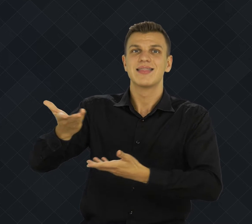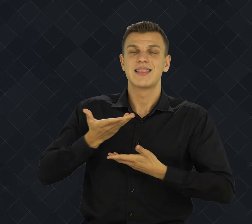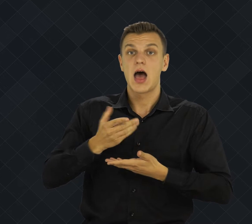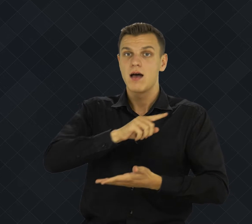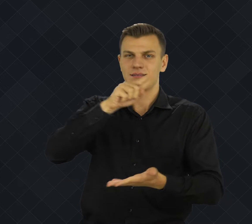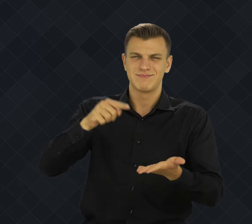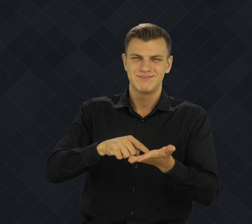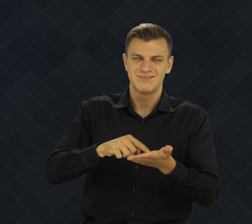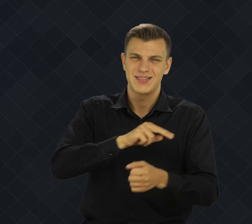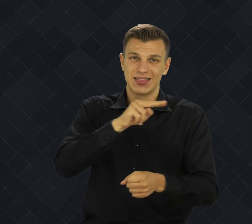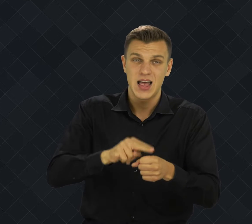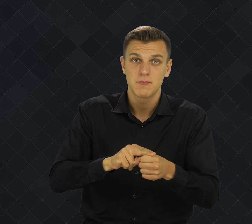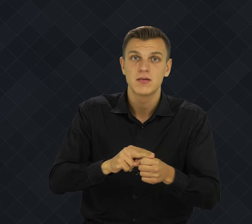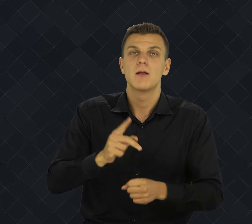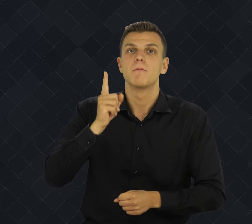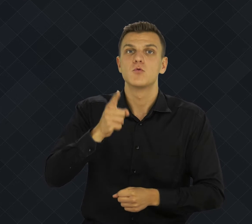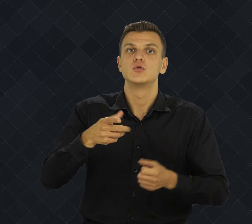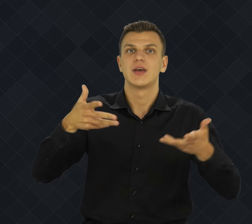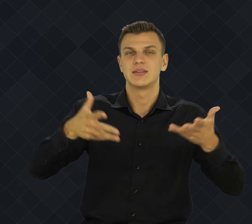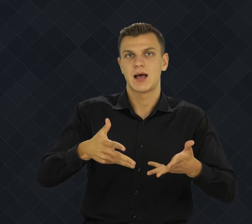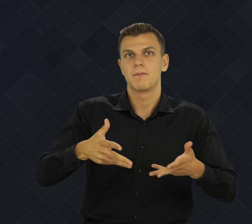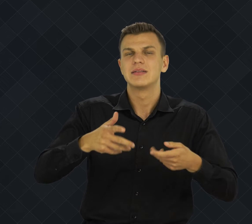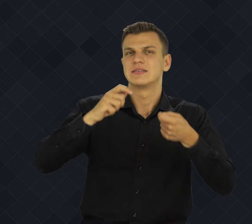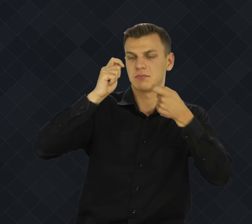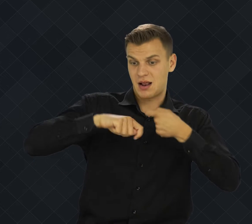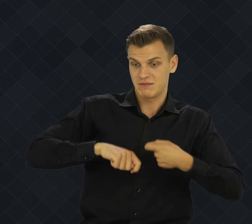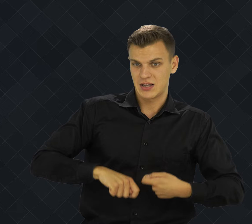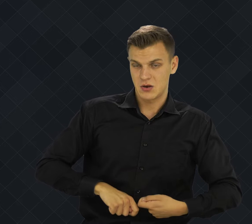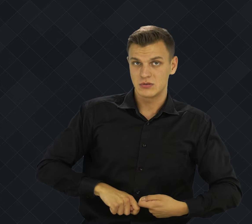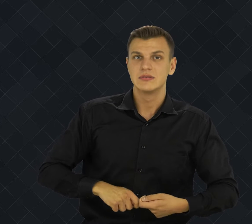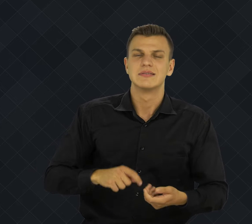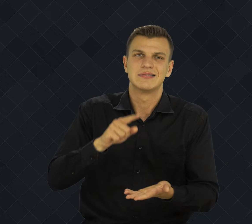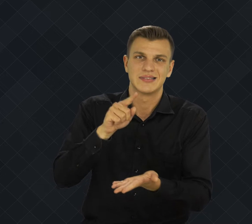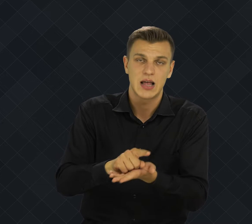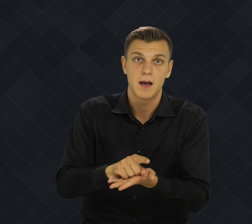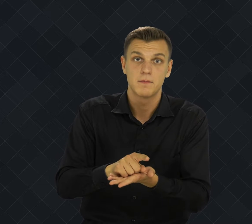is given a deadline set by the starost to pass the verification exam